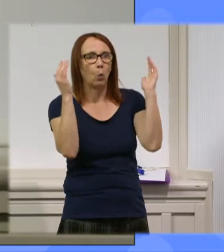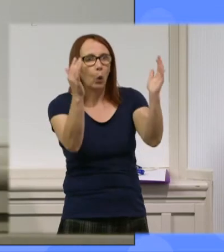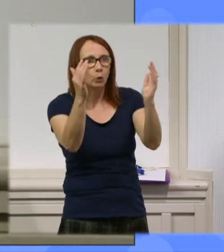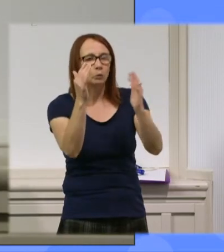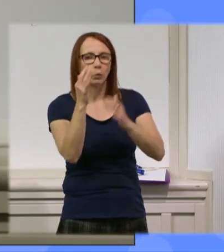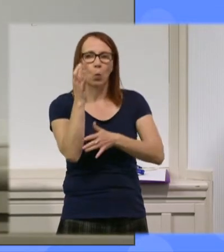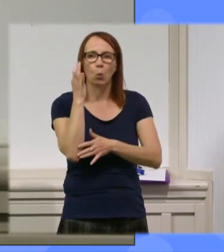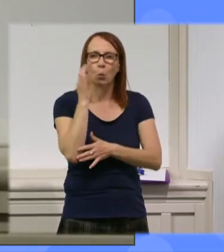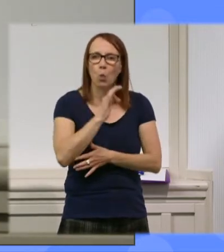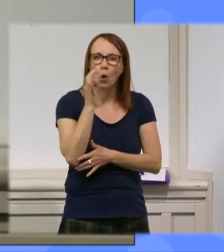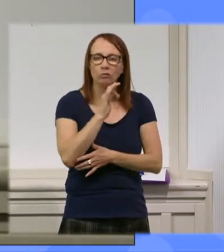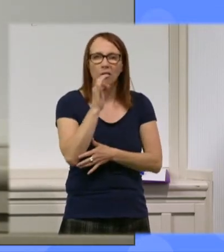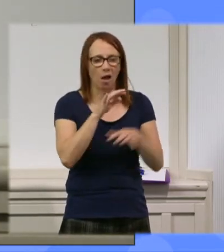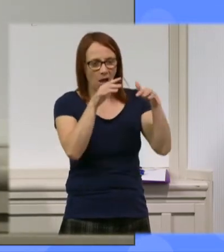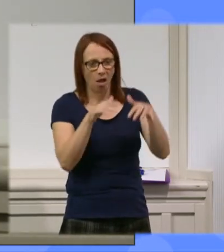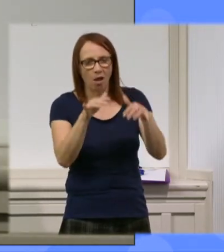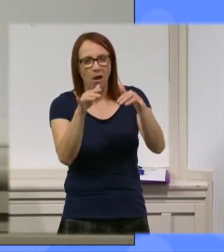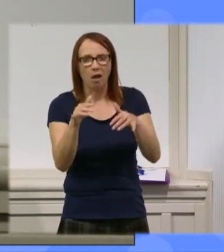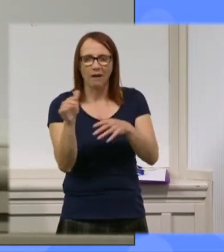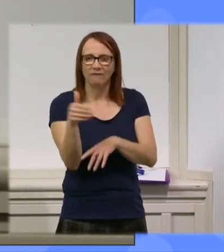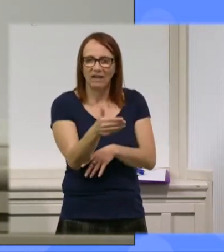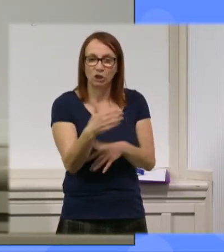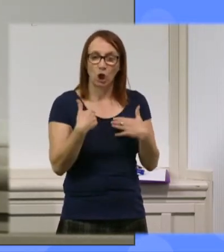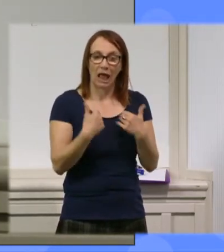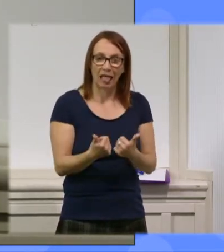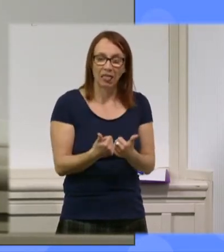fish healthy playgrounds benefit to their communities it's much easier to